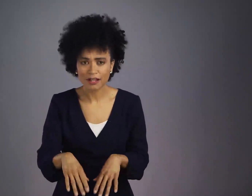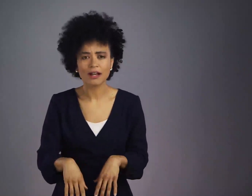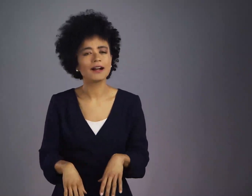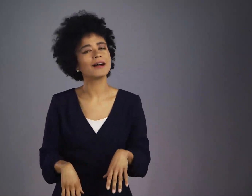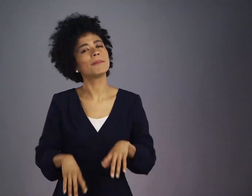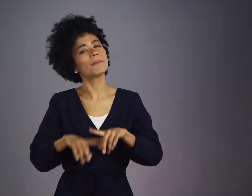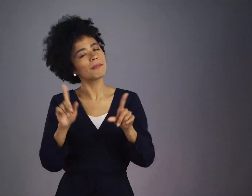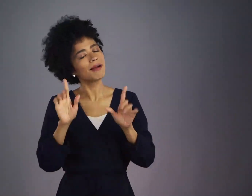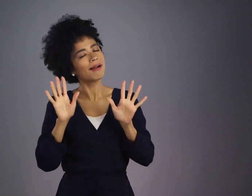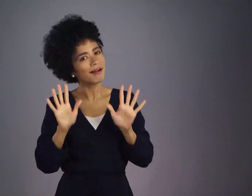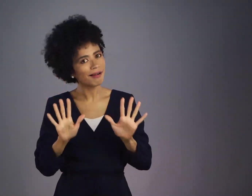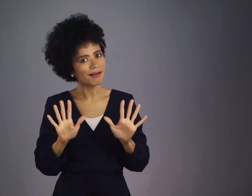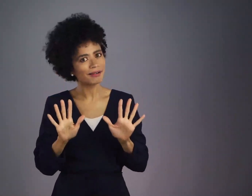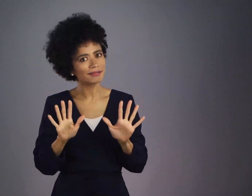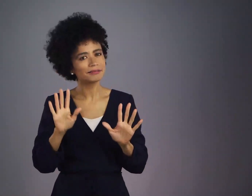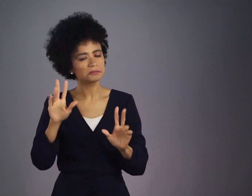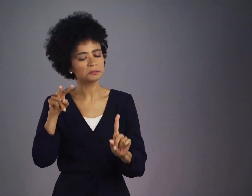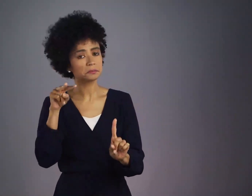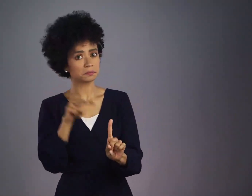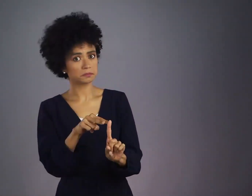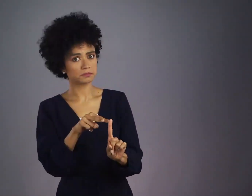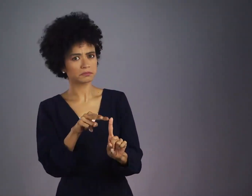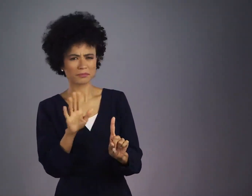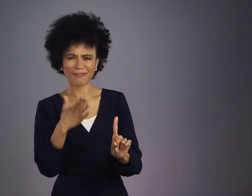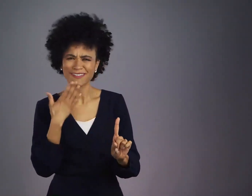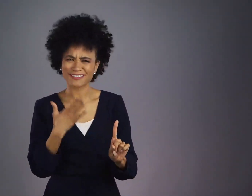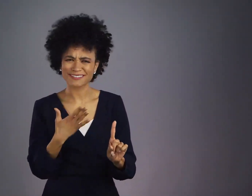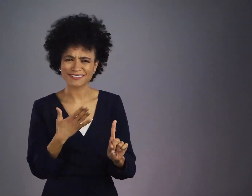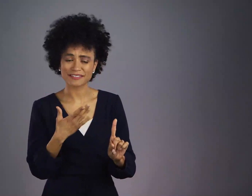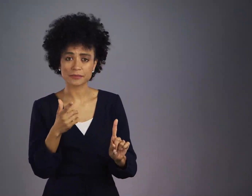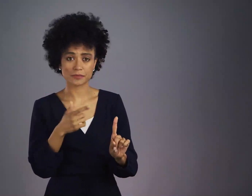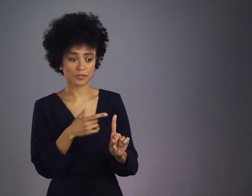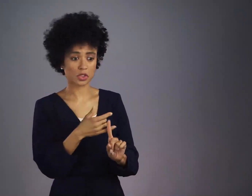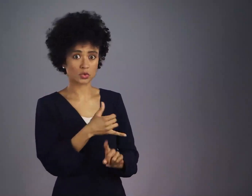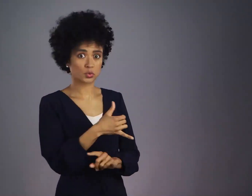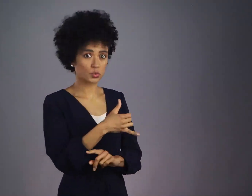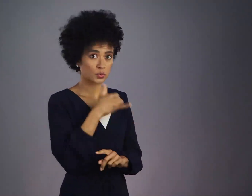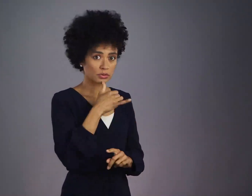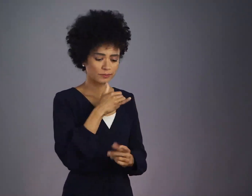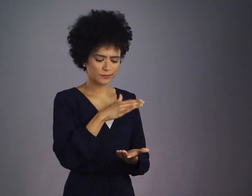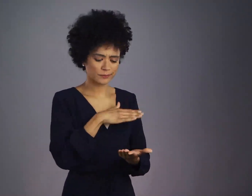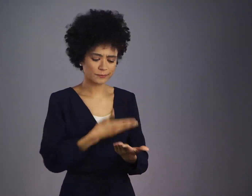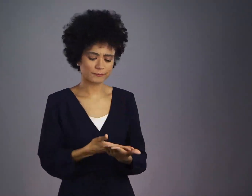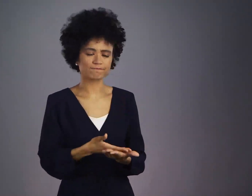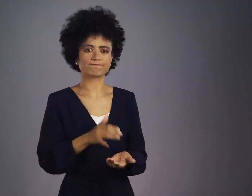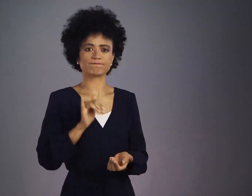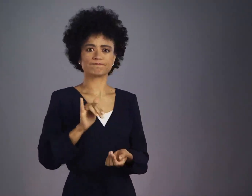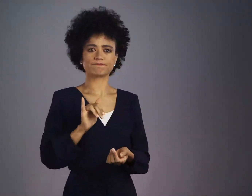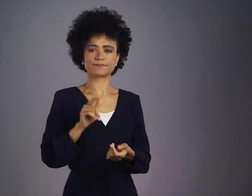Though it is infinitely better that he have no relapse at all, as has been true with many of our men,